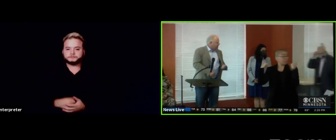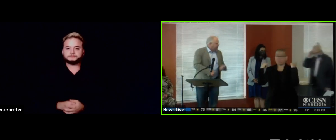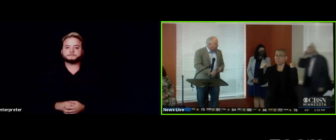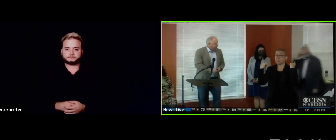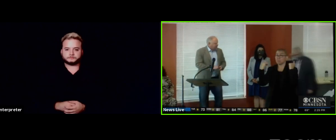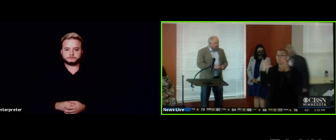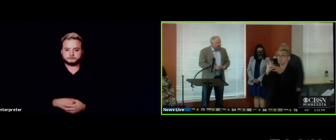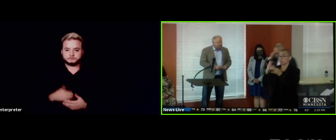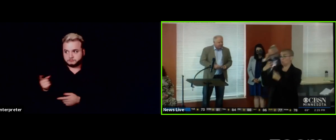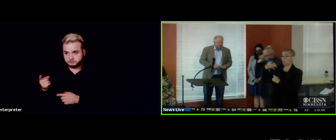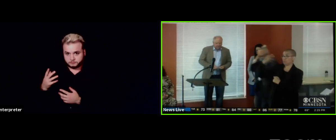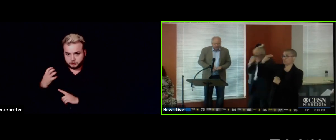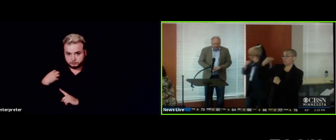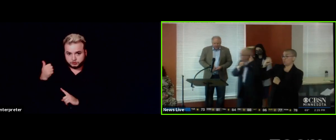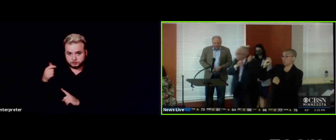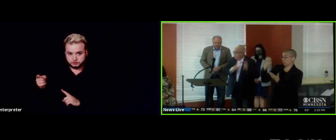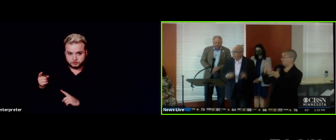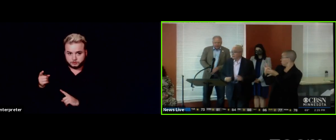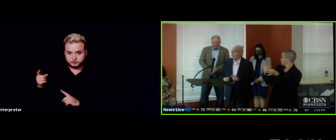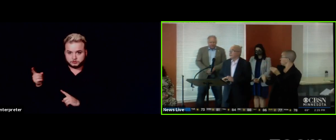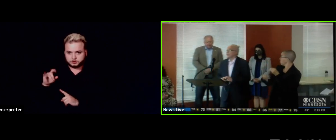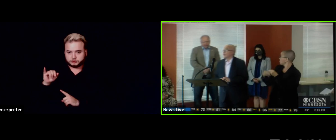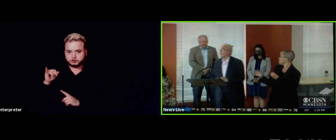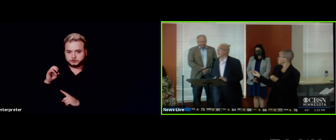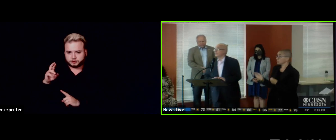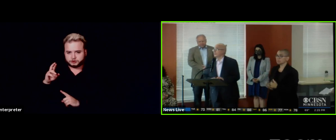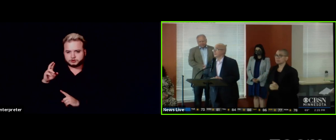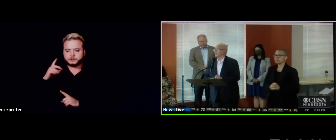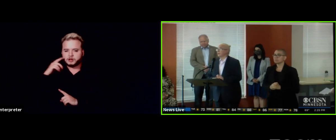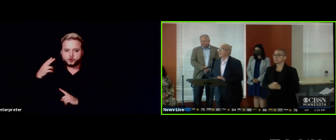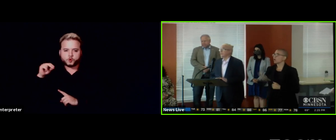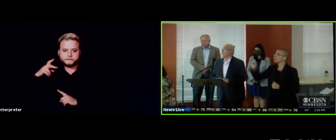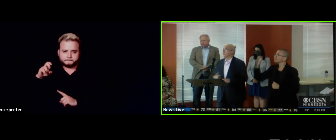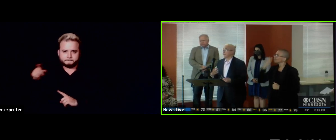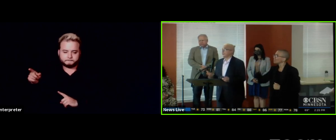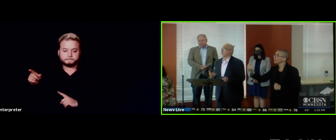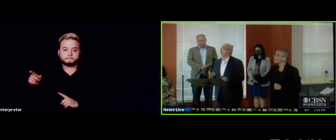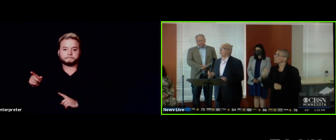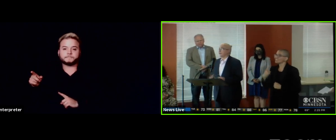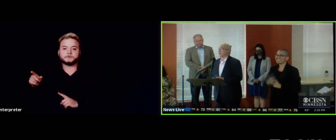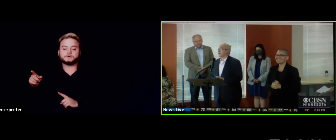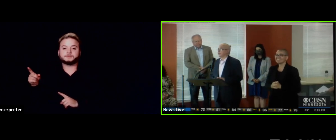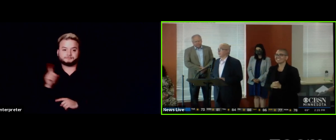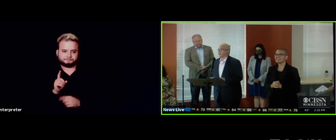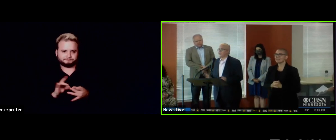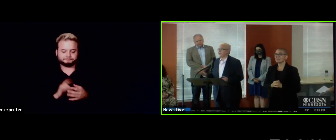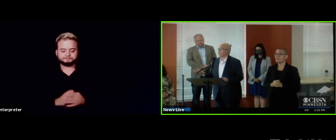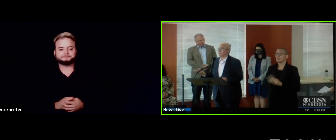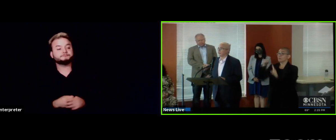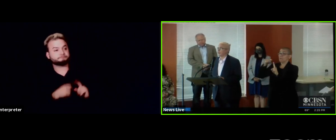Ho? Commissioner Ho: Sure and thank you for the question. First of all I’ll say that the agency has worked with community partners